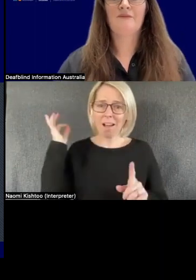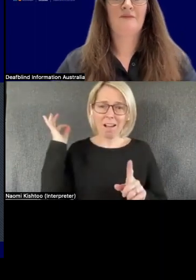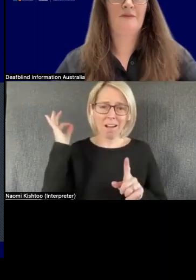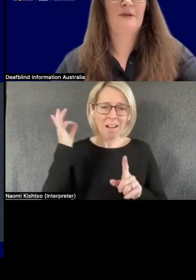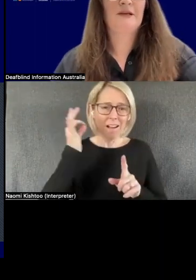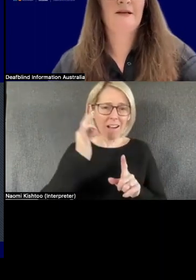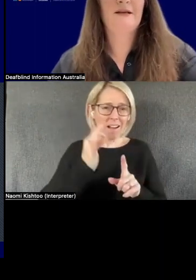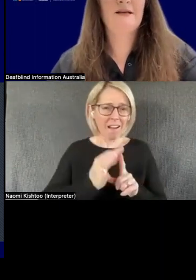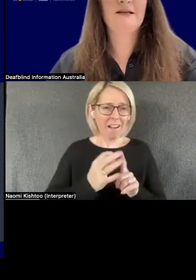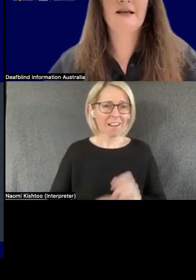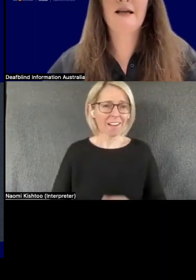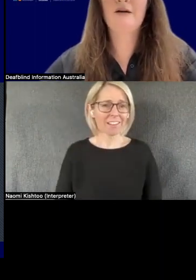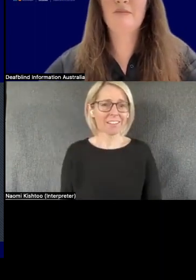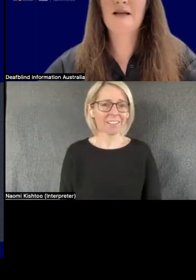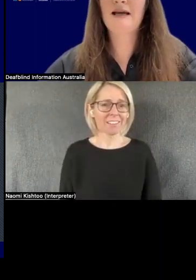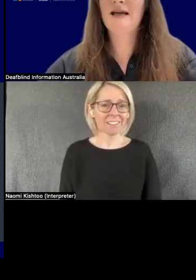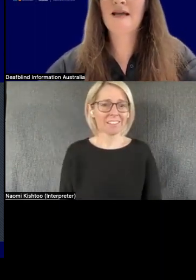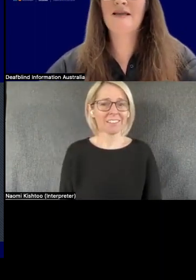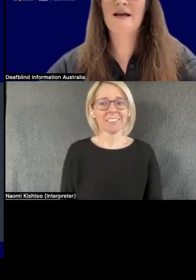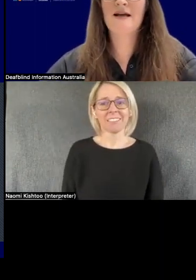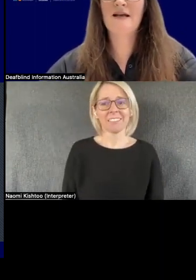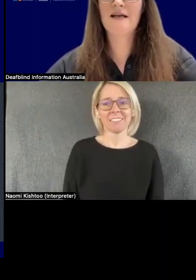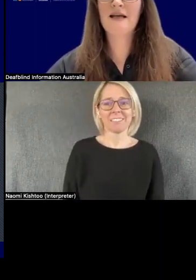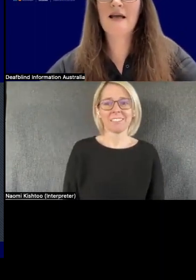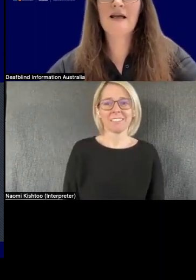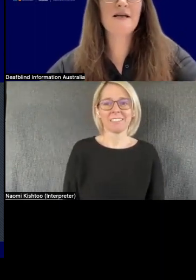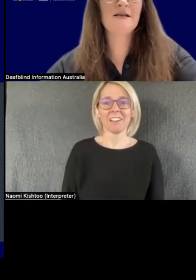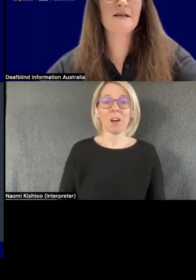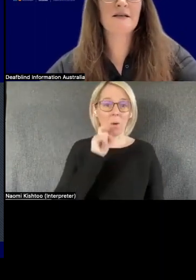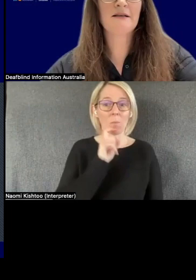I will play that again.